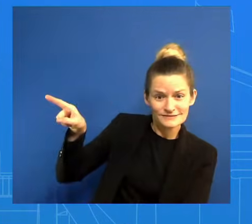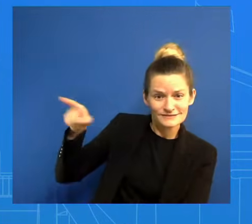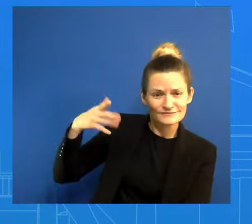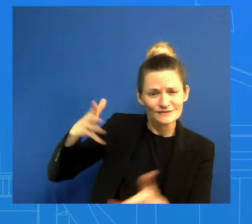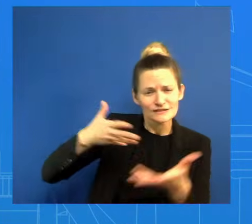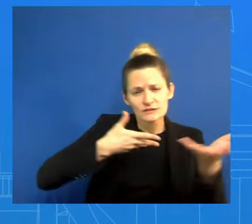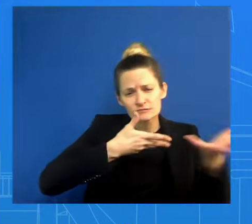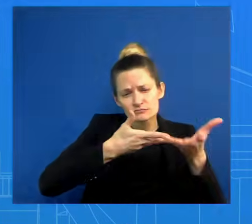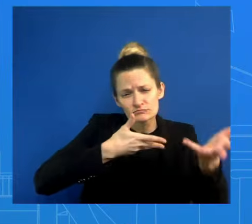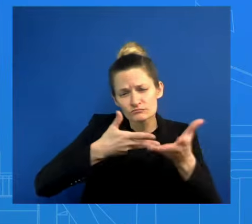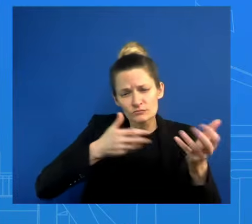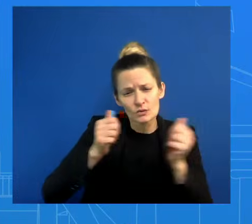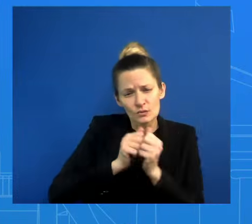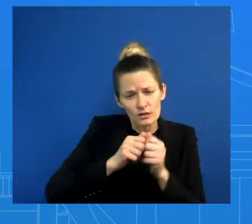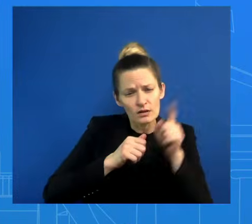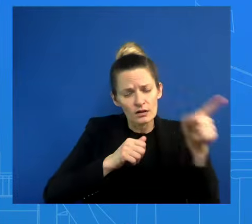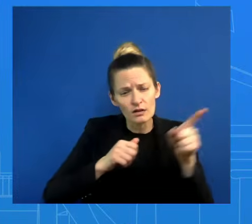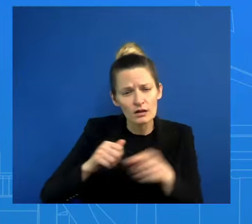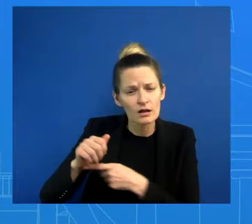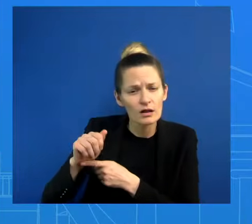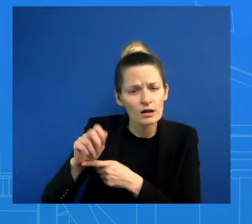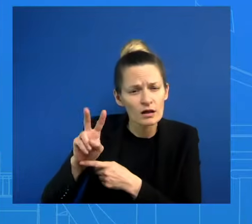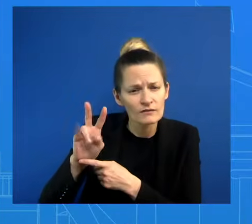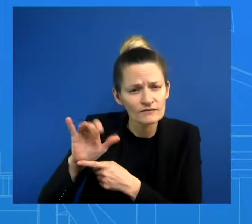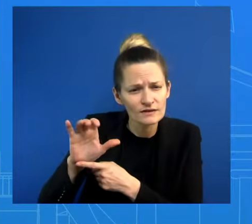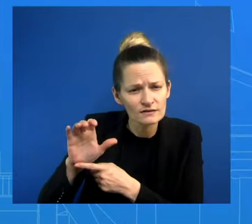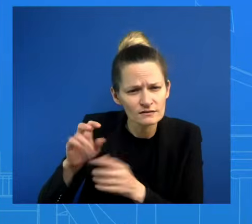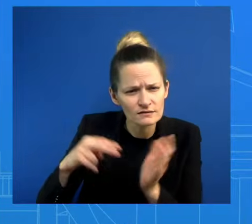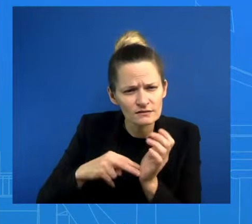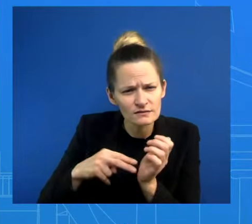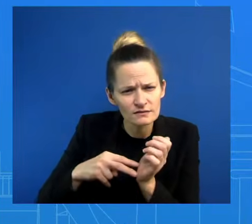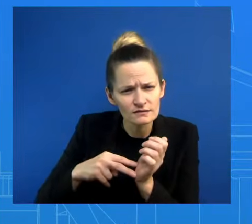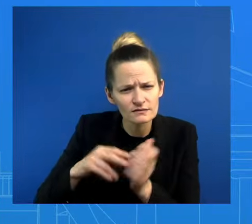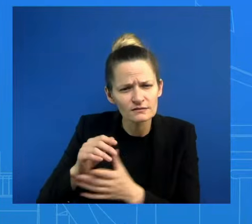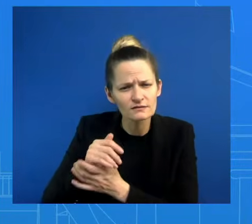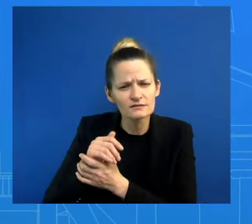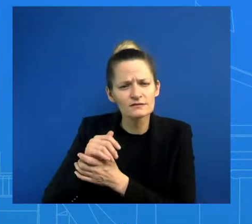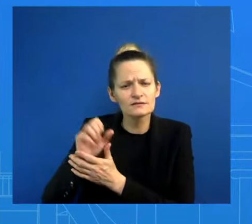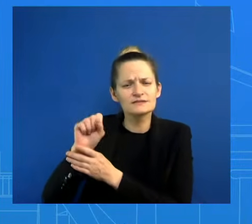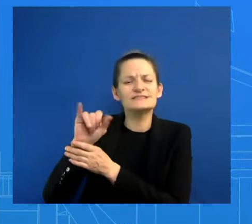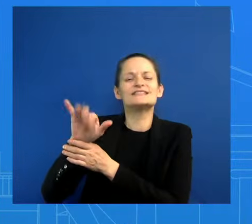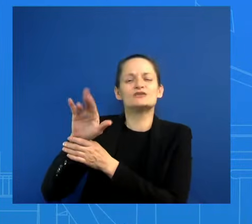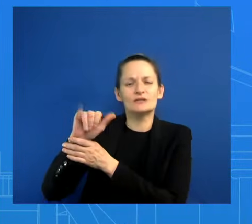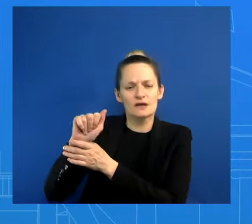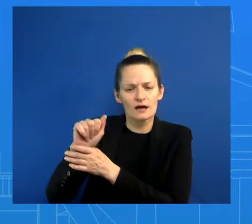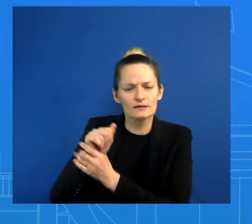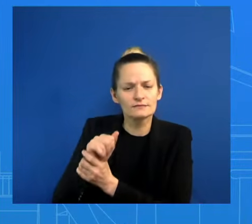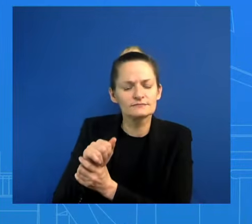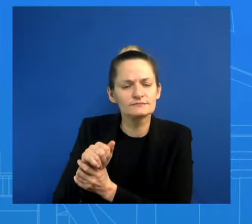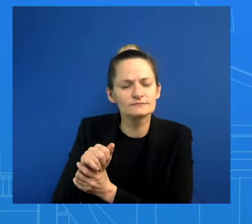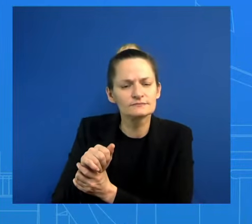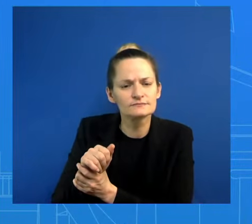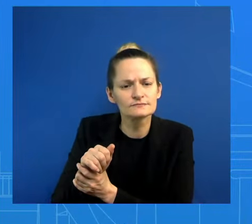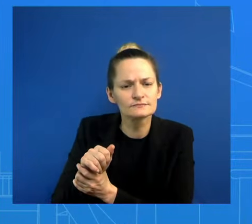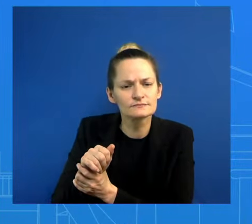Ms. Jean-Pierre: Look, you know, I don't want to get -- again, I'm trying to be very careful here. I'm not going to get into any negotiations